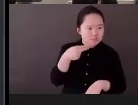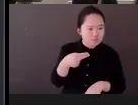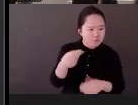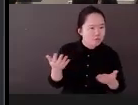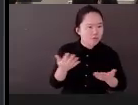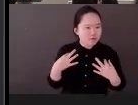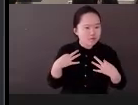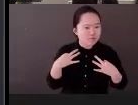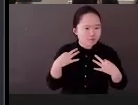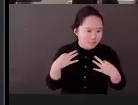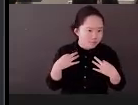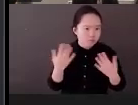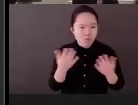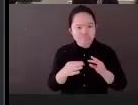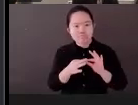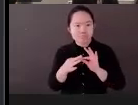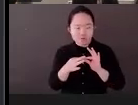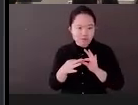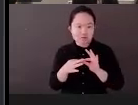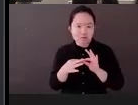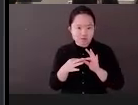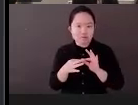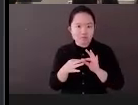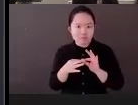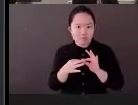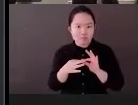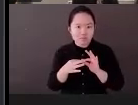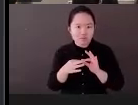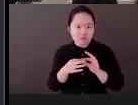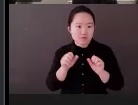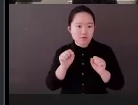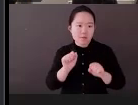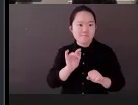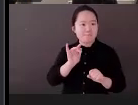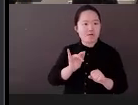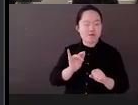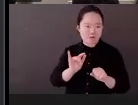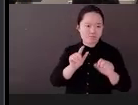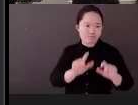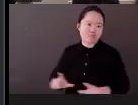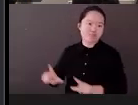it adds "learn more" item label.